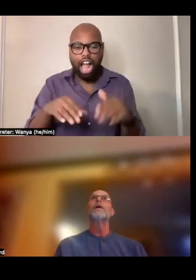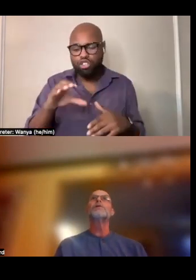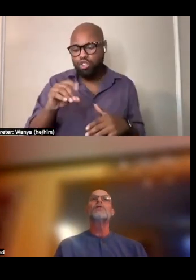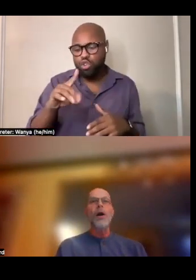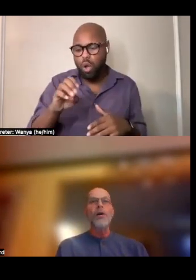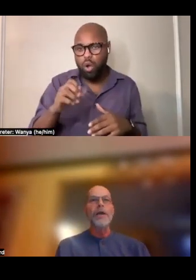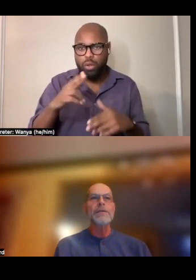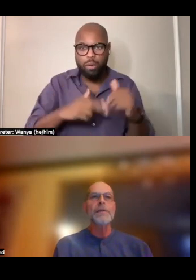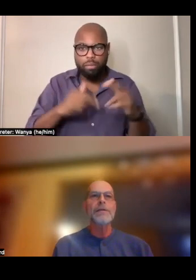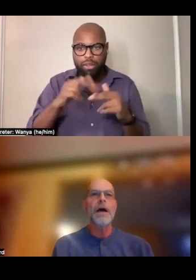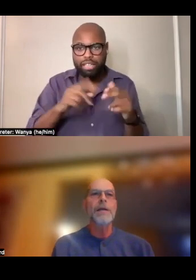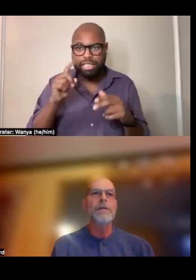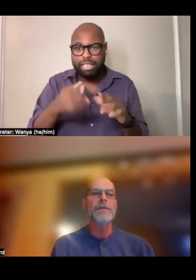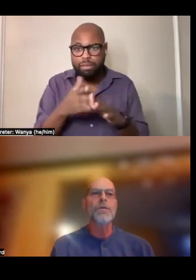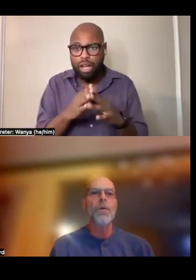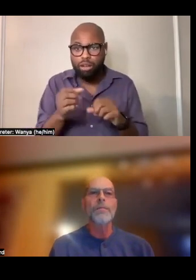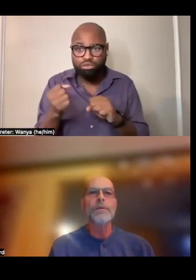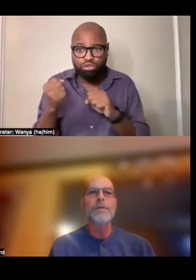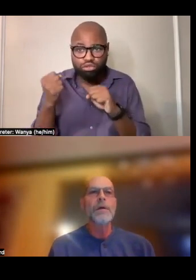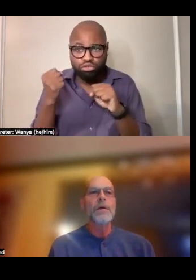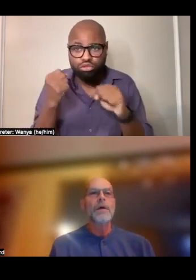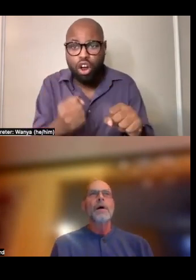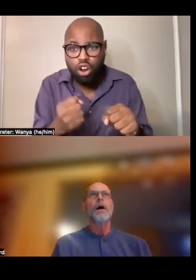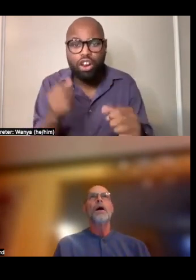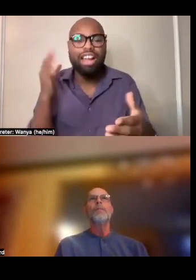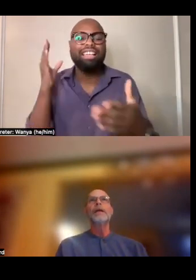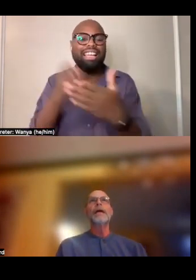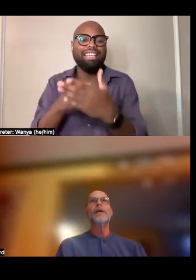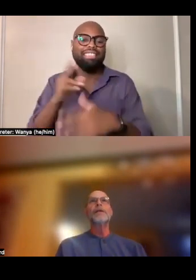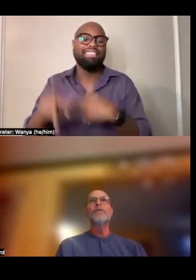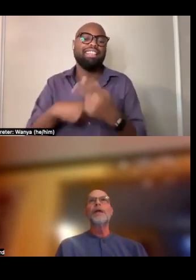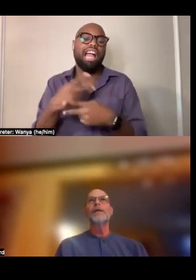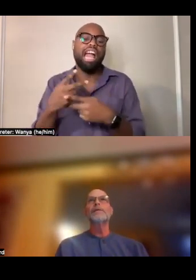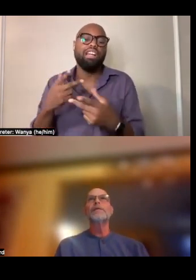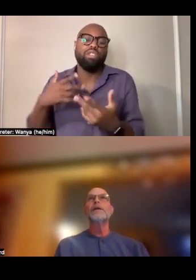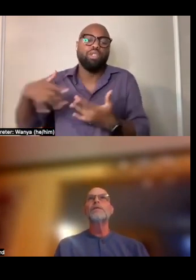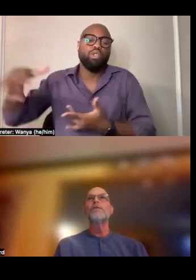stronger against these kinds of storms. And again, these are things that tend to